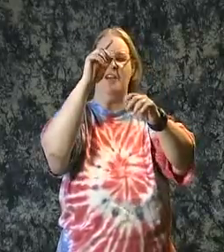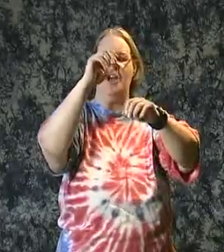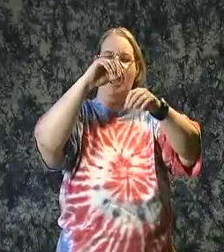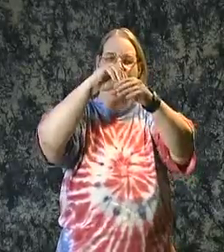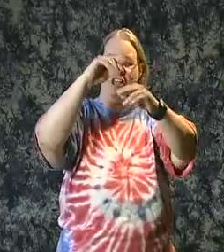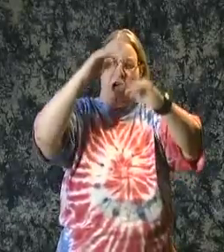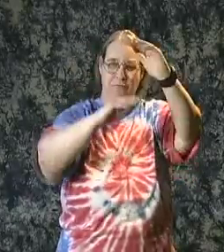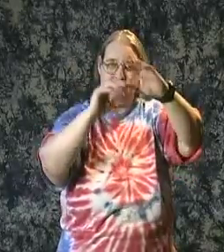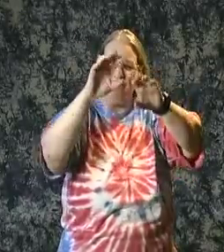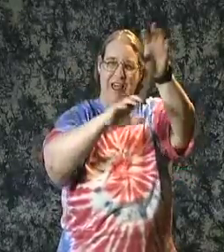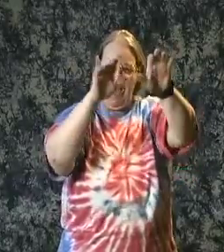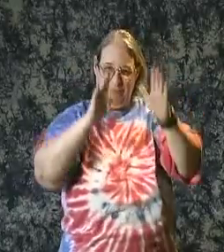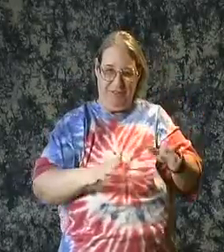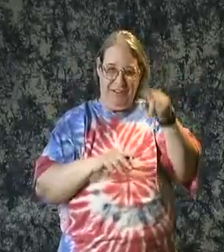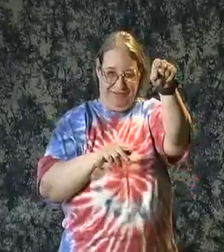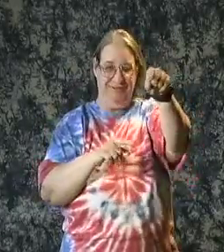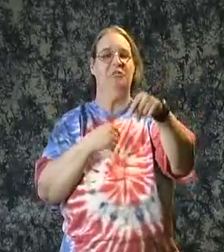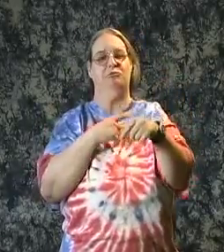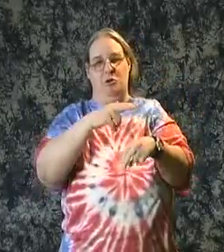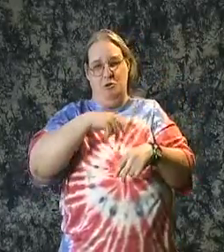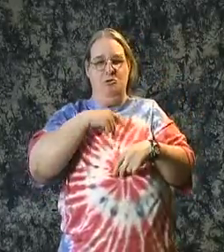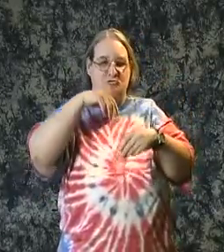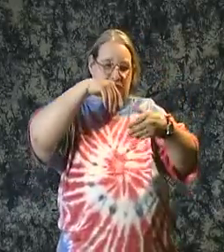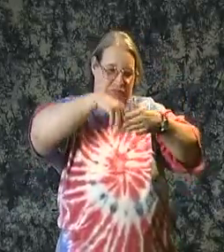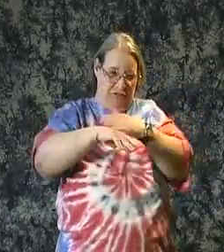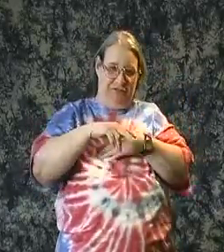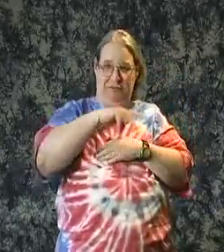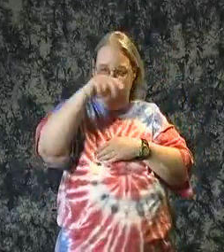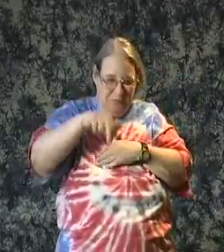is where the rock climbing wall is located.